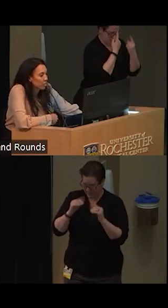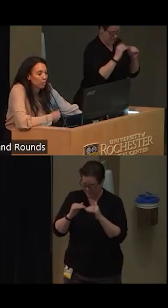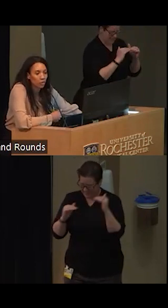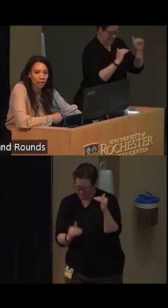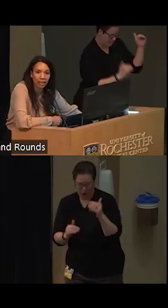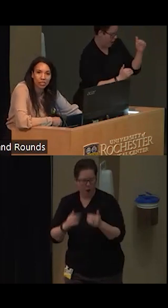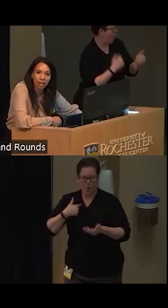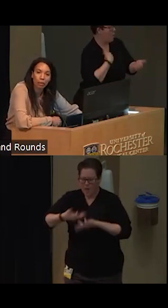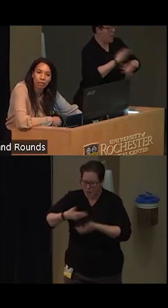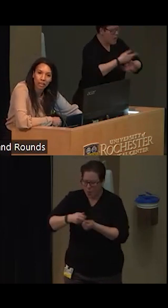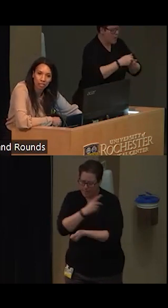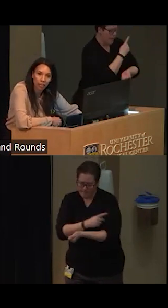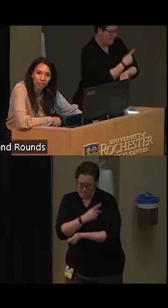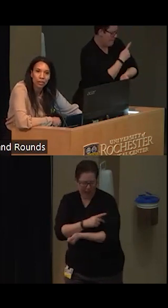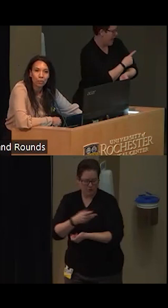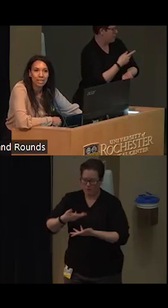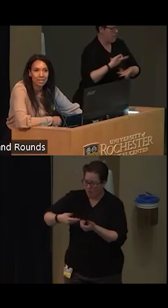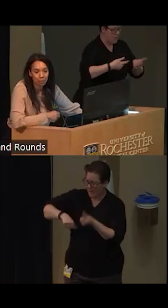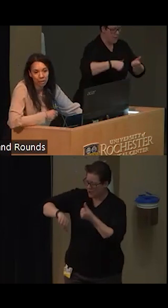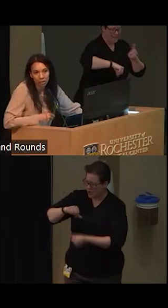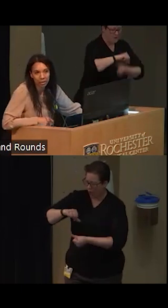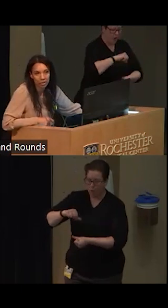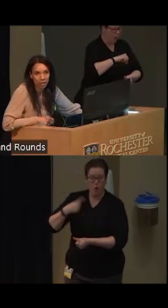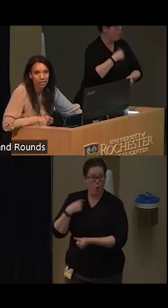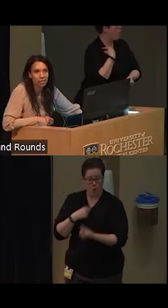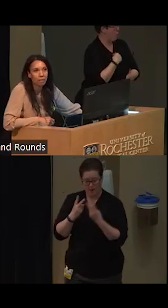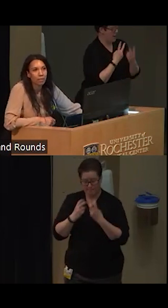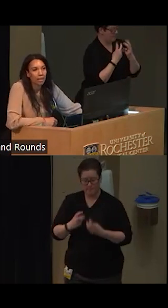patients and how we're treating any how we're treating each other we we looked at restraints